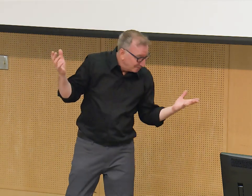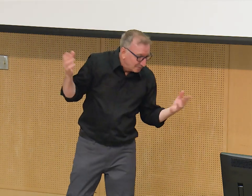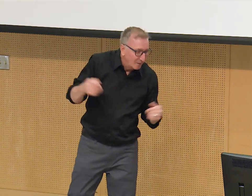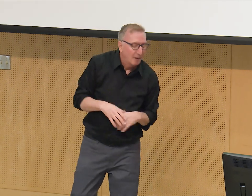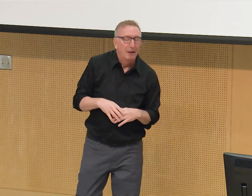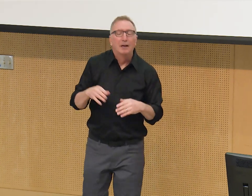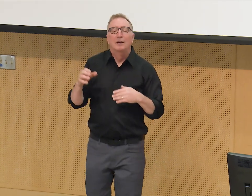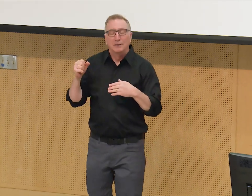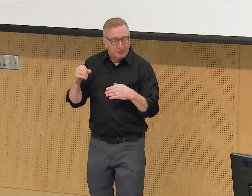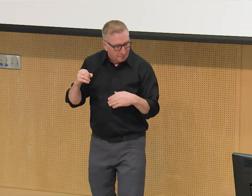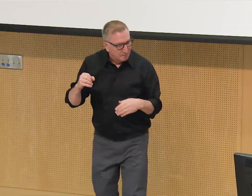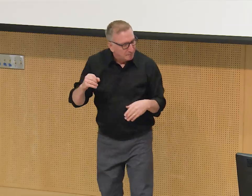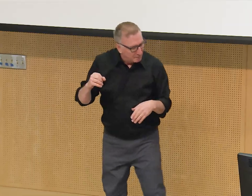or anything like that back then.